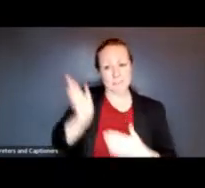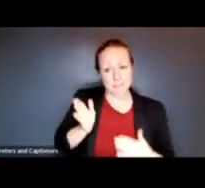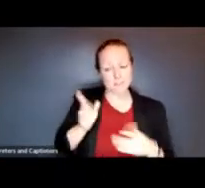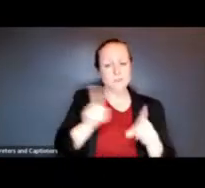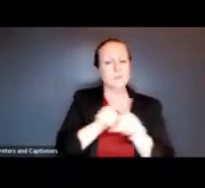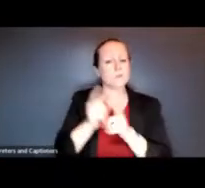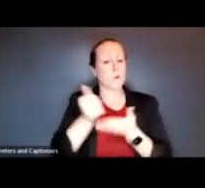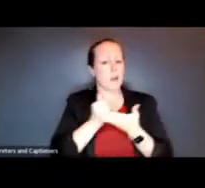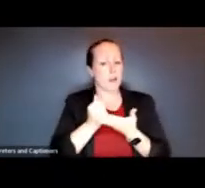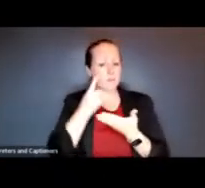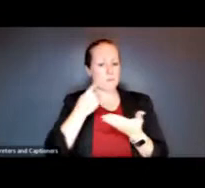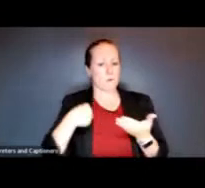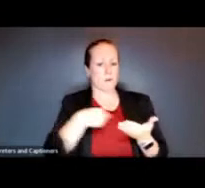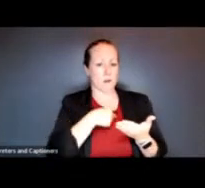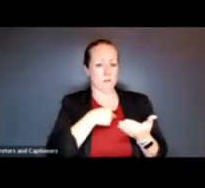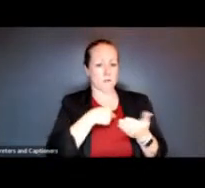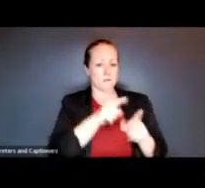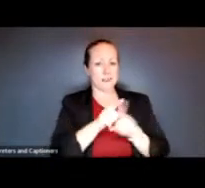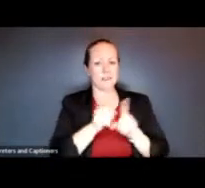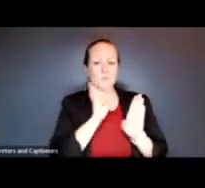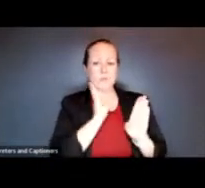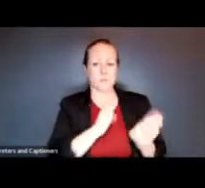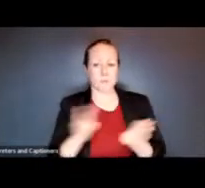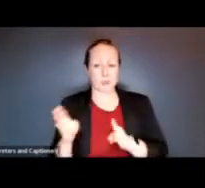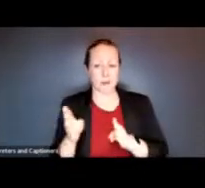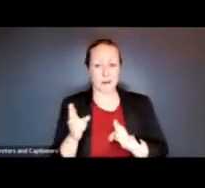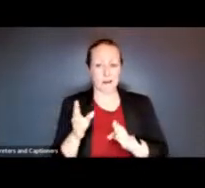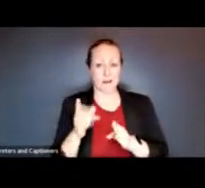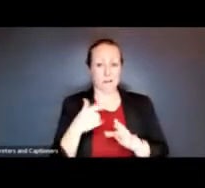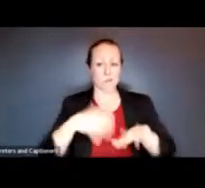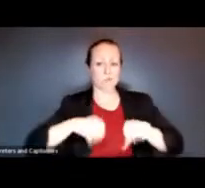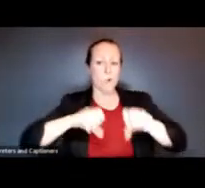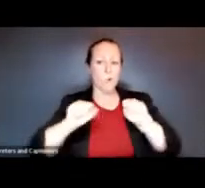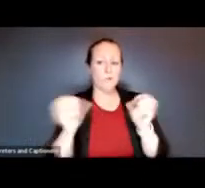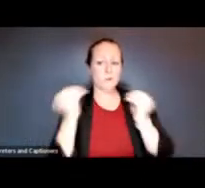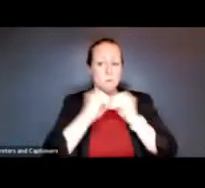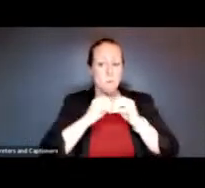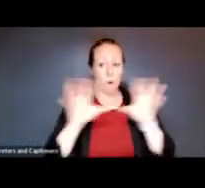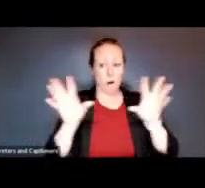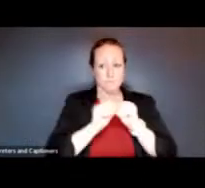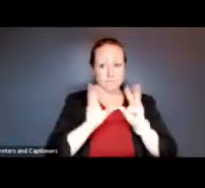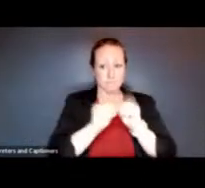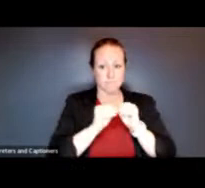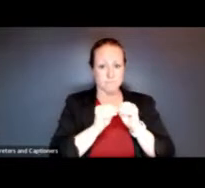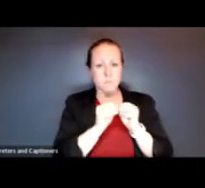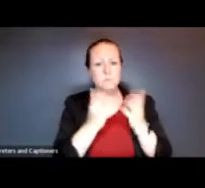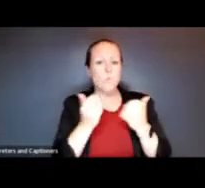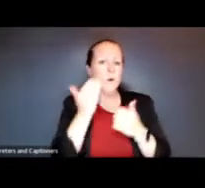we prepare and put on more webinars to see who are who are the people joining us. We're